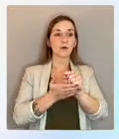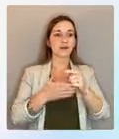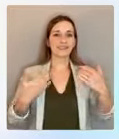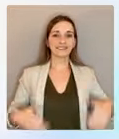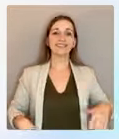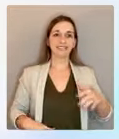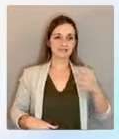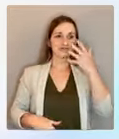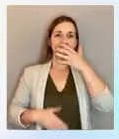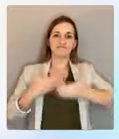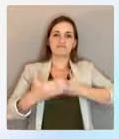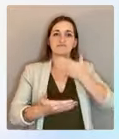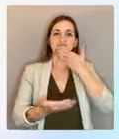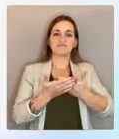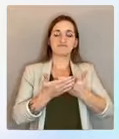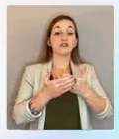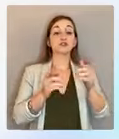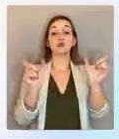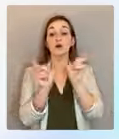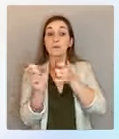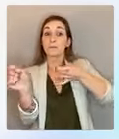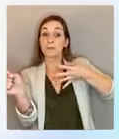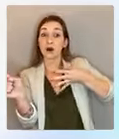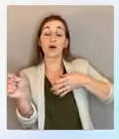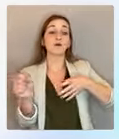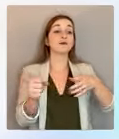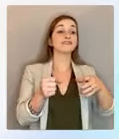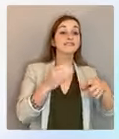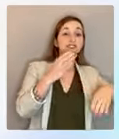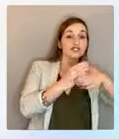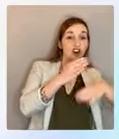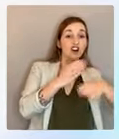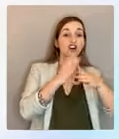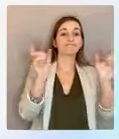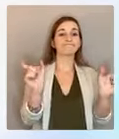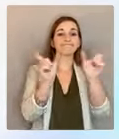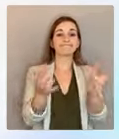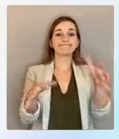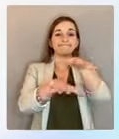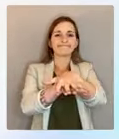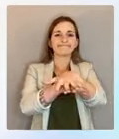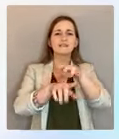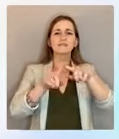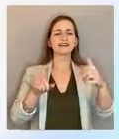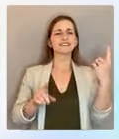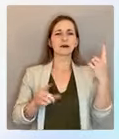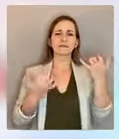Combining that with soccer, you've got something that's easy to learn and hard to master, but something was still missing.